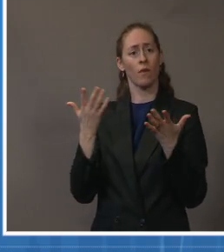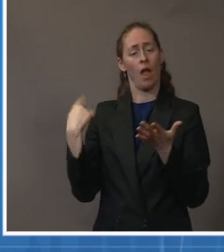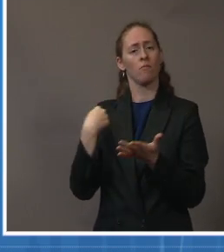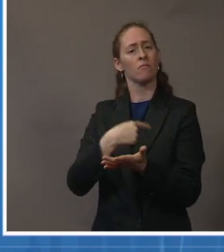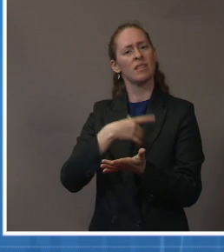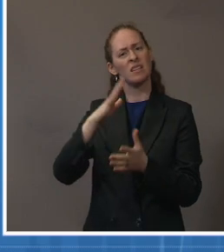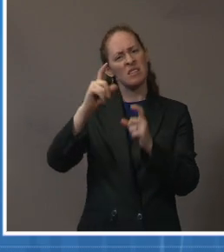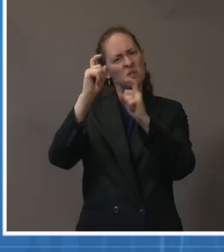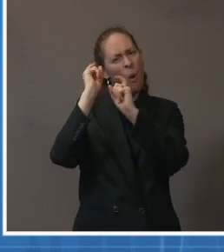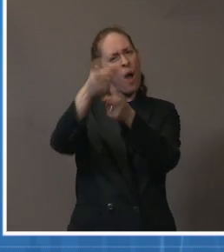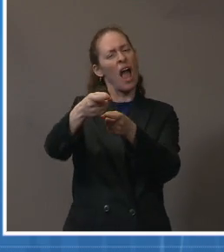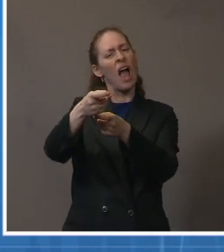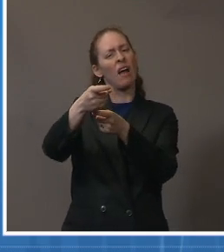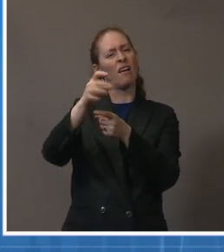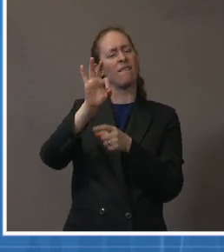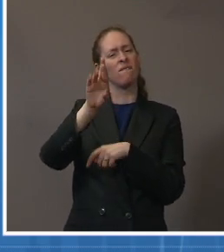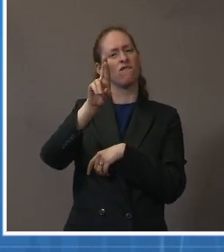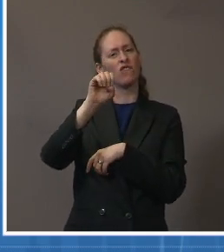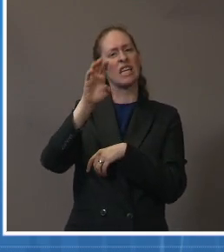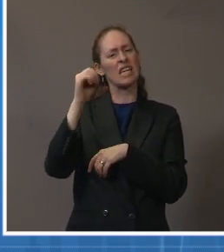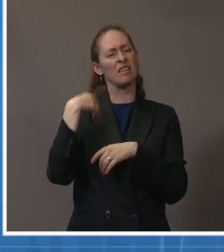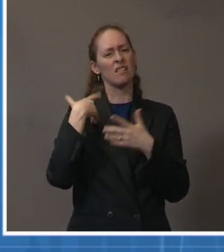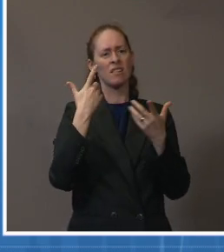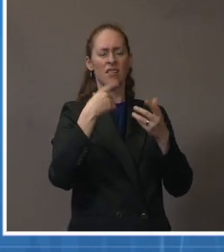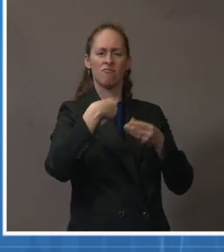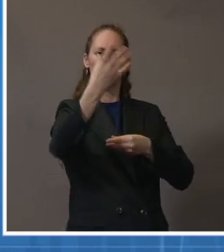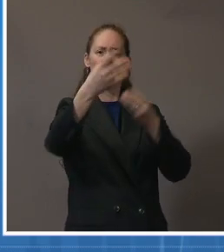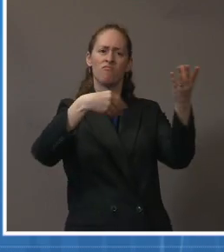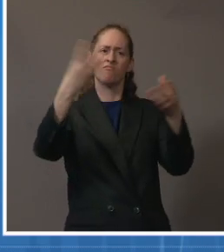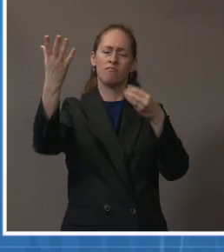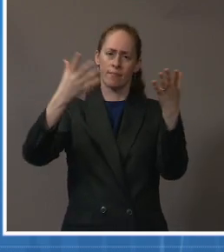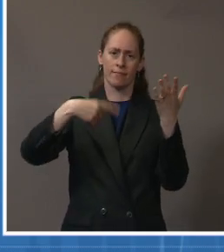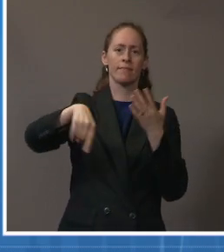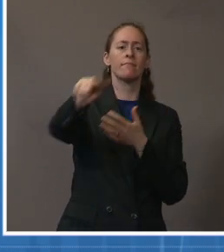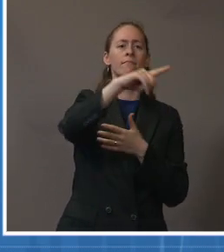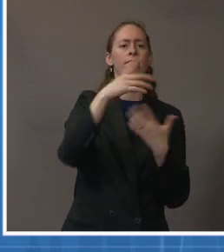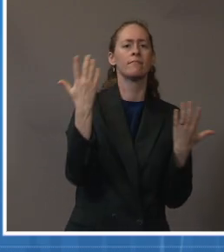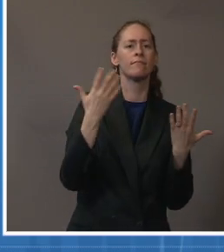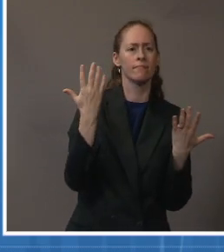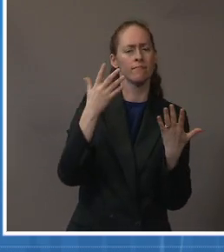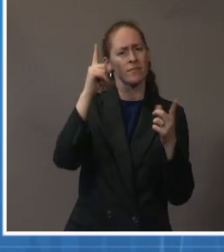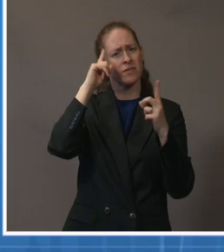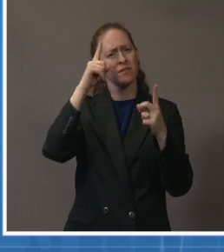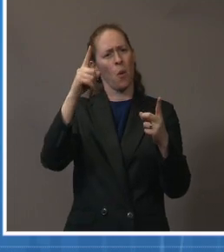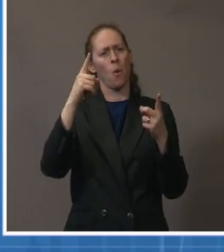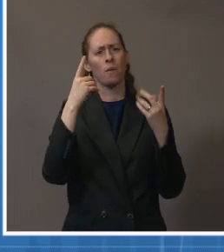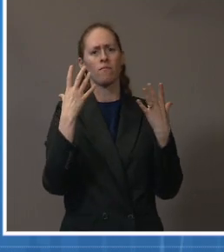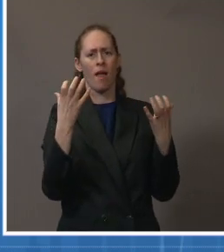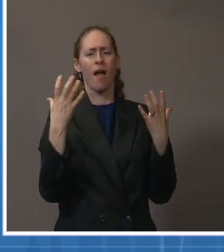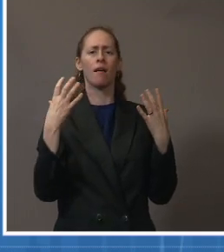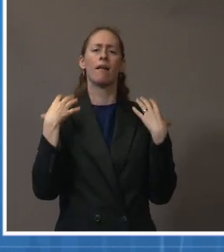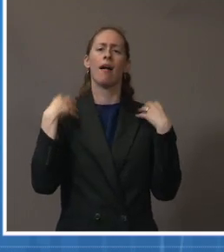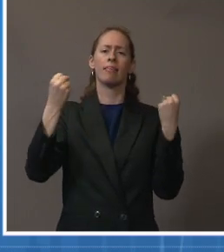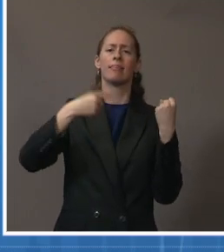to these countries for the sole purpose of improving the public health situation and helping end the pandemic.